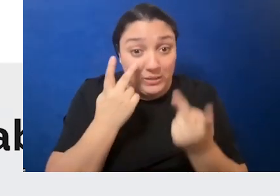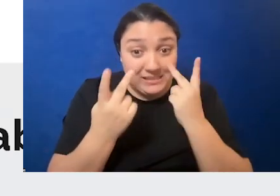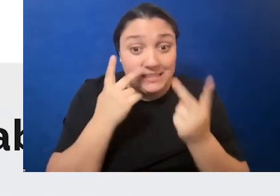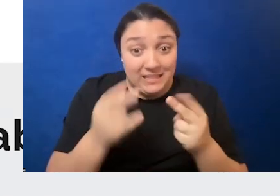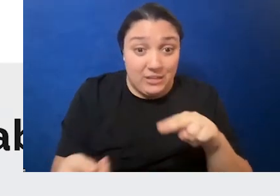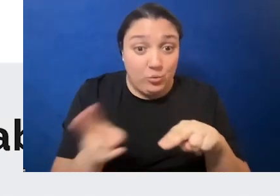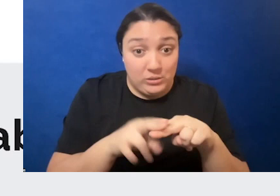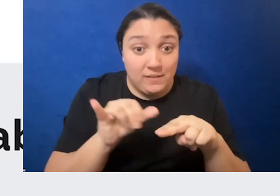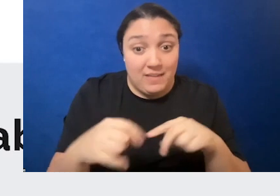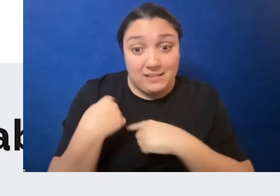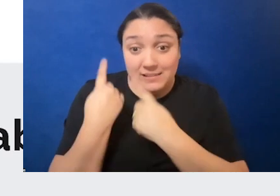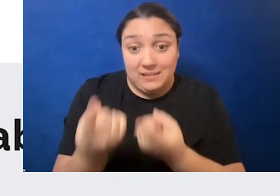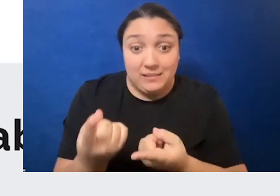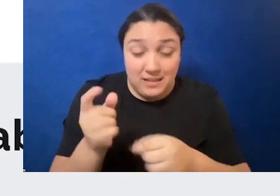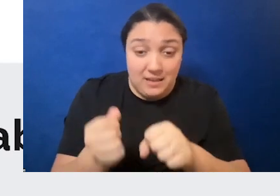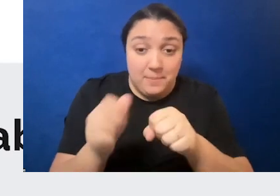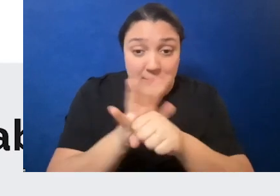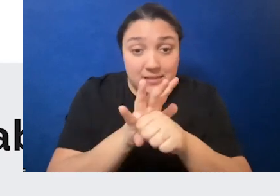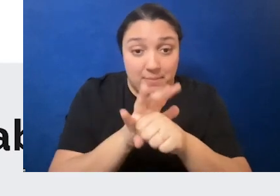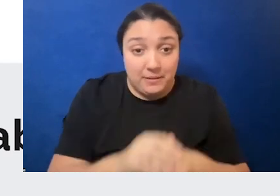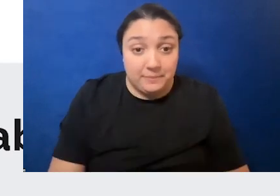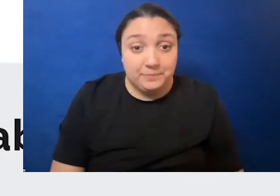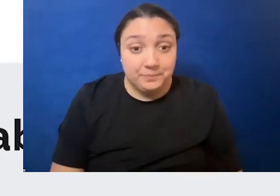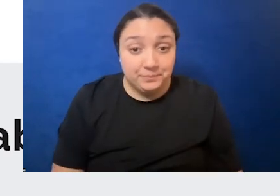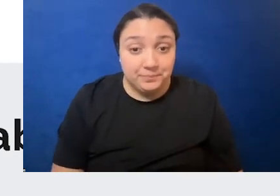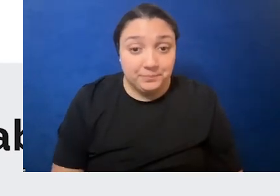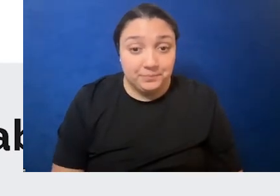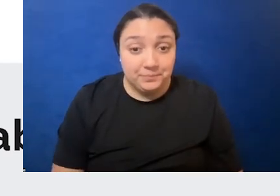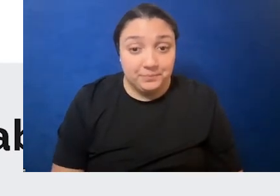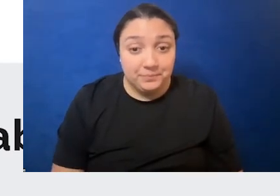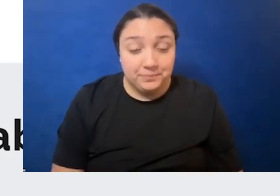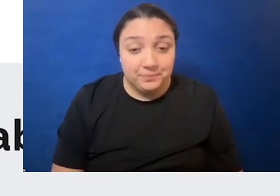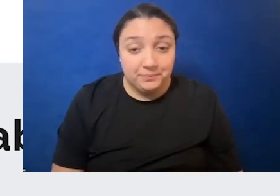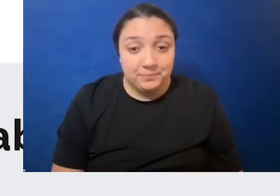WE HAVE SEEN INCREASE IN THAT SINCE THE PANDEMIC AND RUNNING BACK TO SCHOOL.